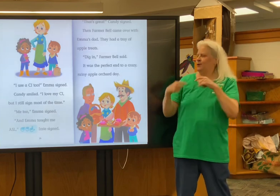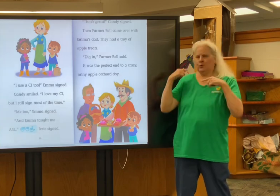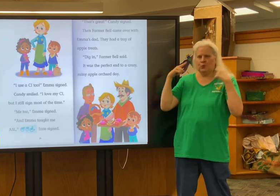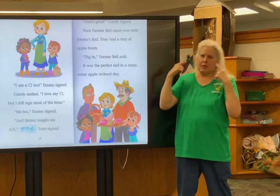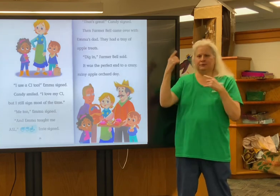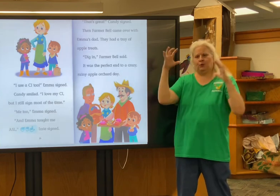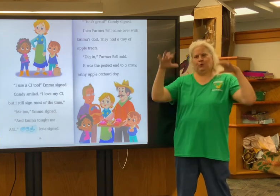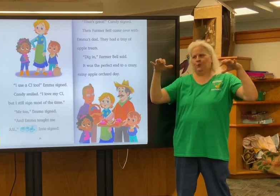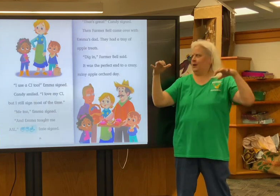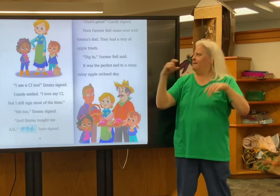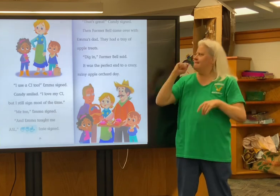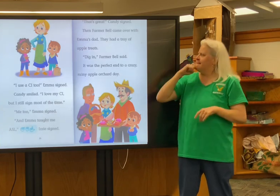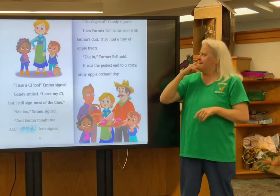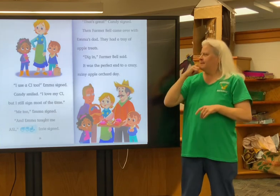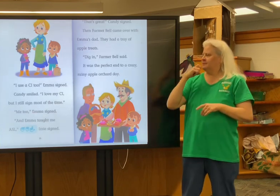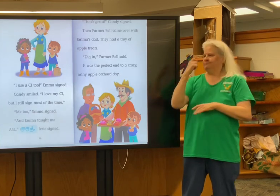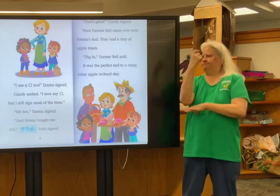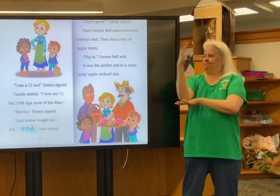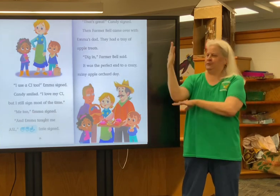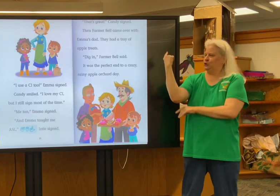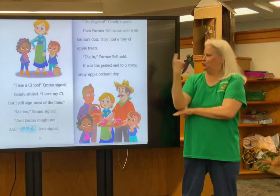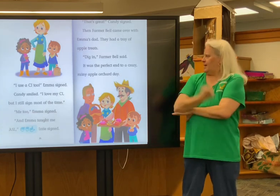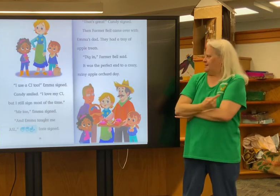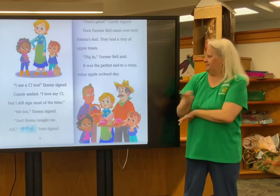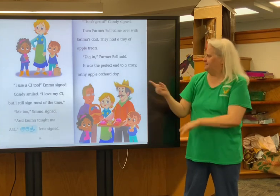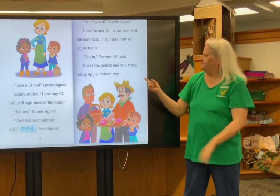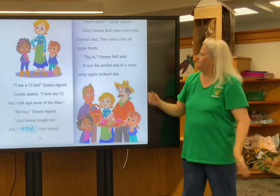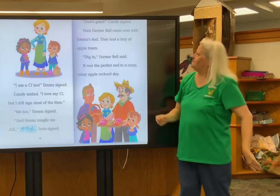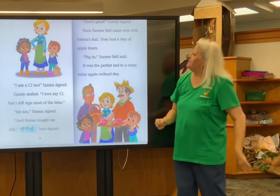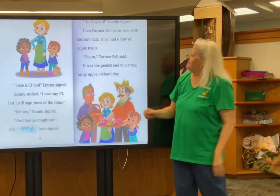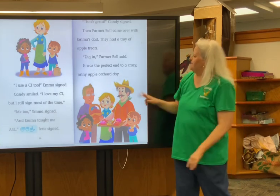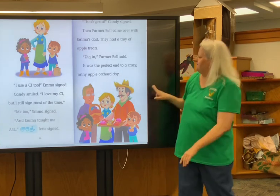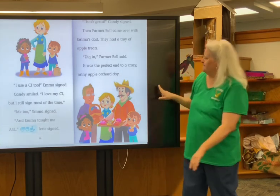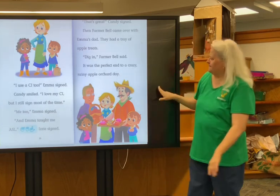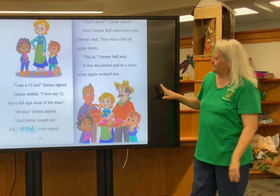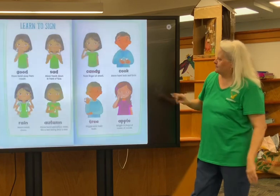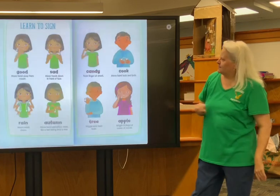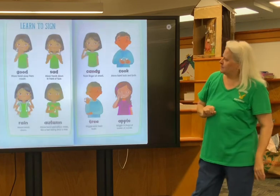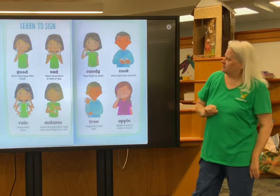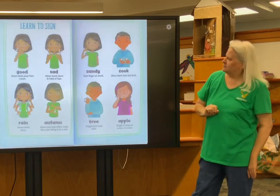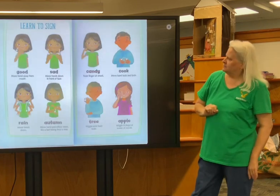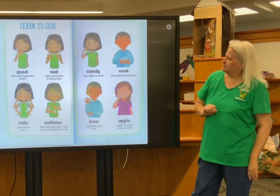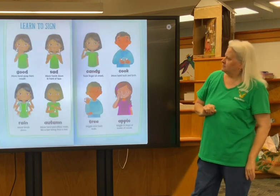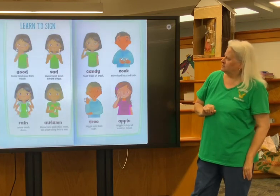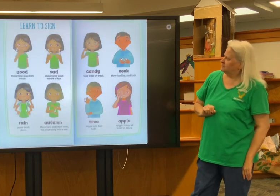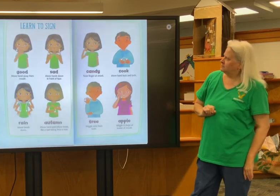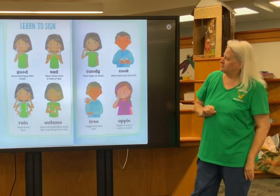it was a perfect end to a crazy, rainy apple orchard day.